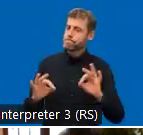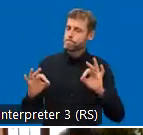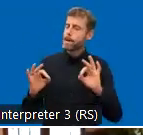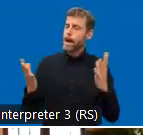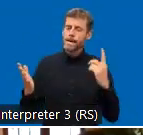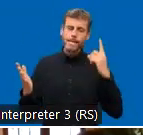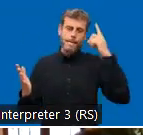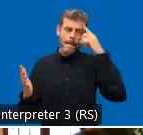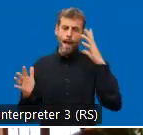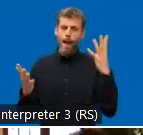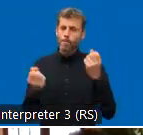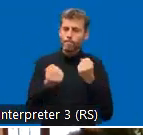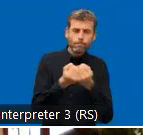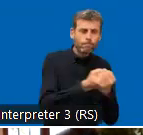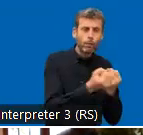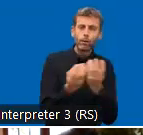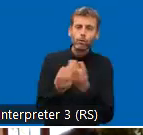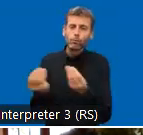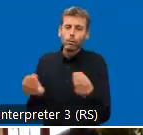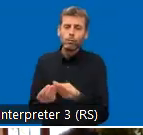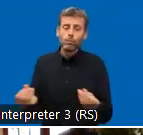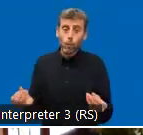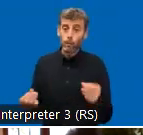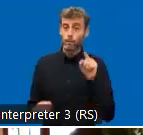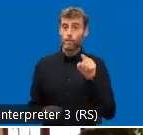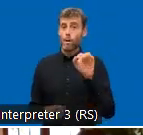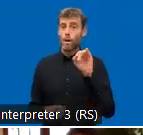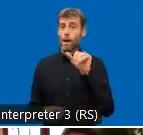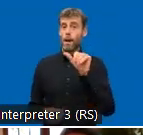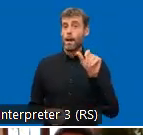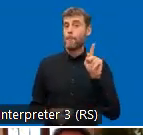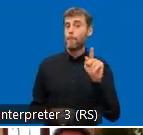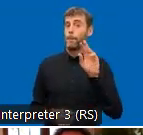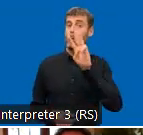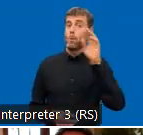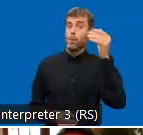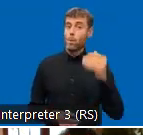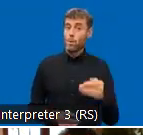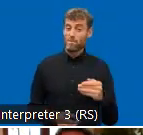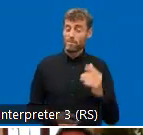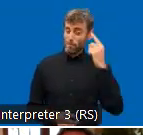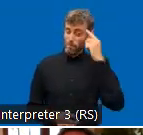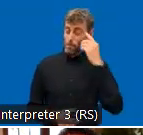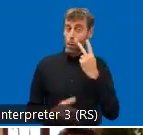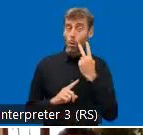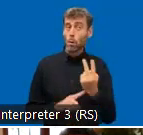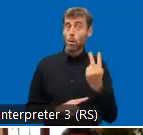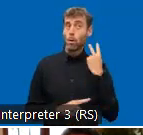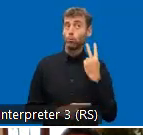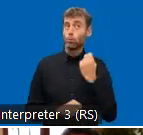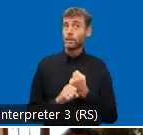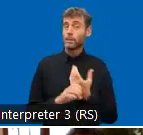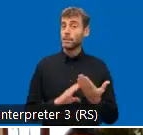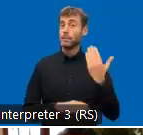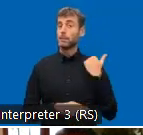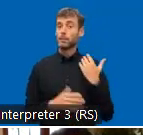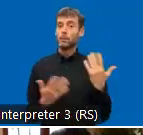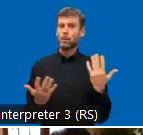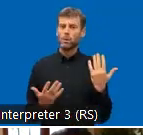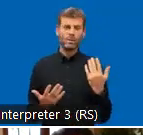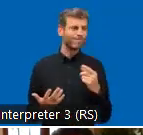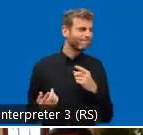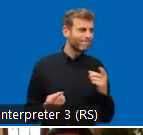Stockholm. And I had people saying, we need more resources and a centralized place to put them, when will IAAP do this? It took us